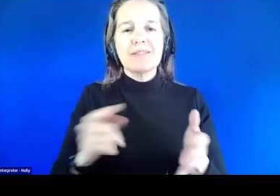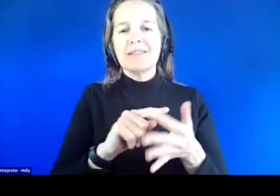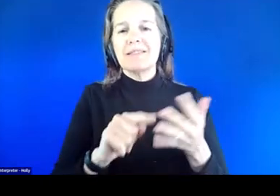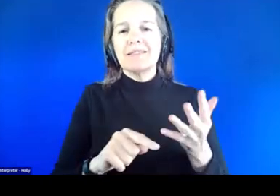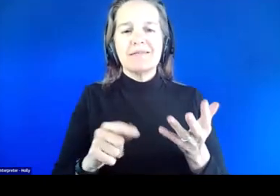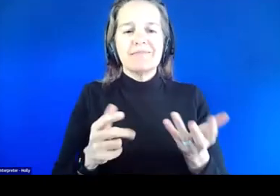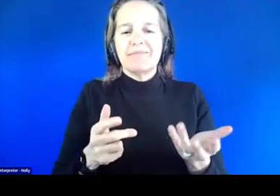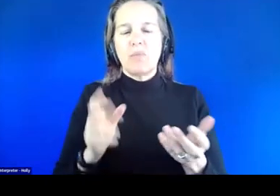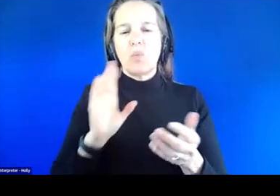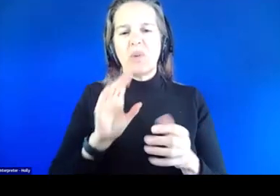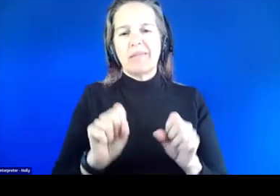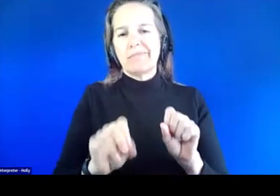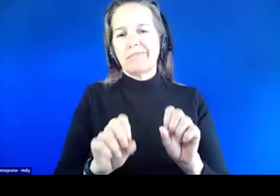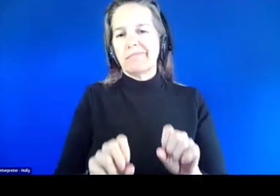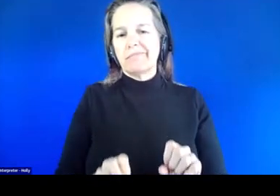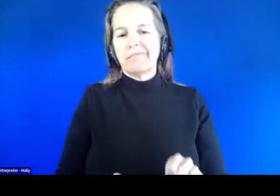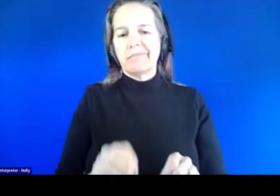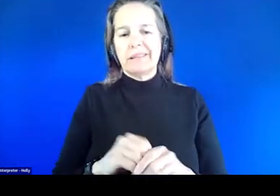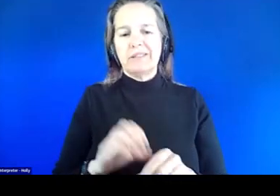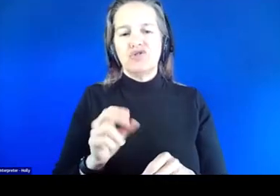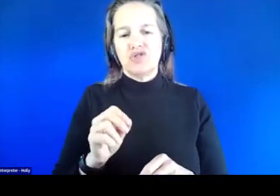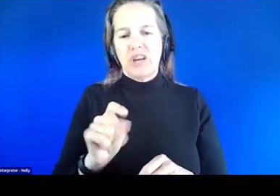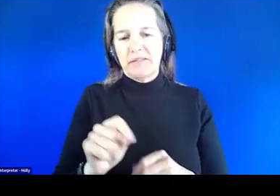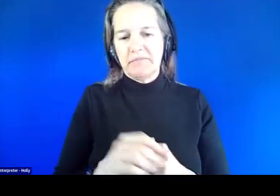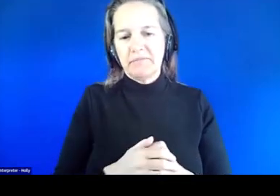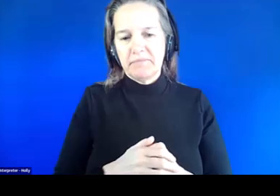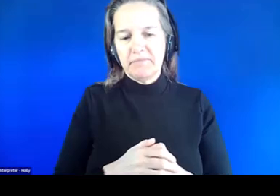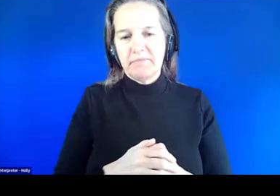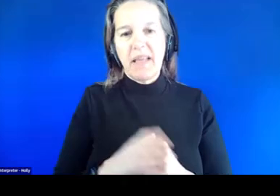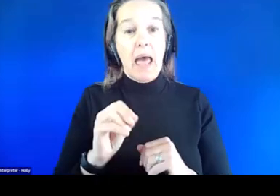recording after the webinar. Next slide, please.